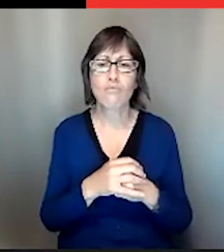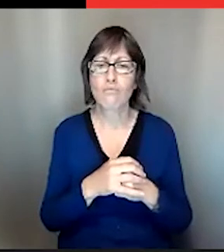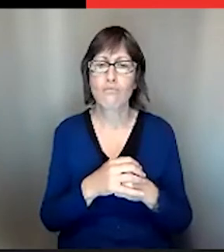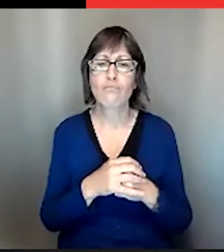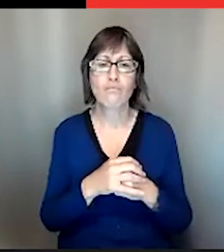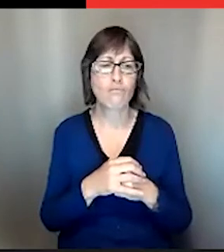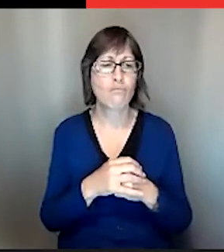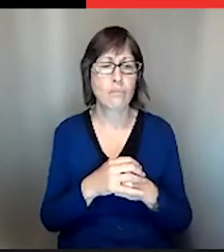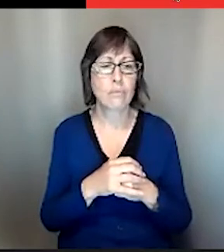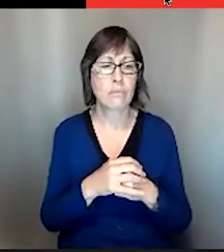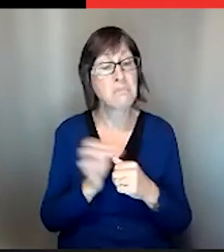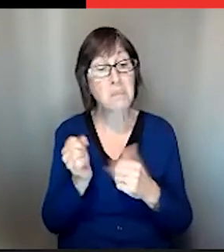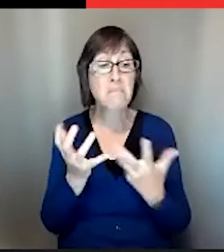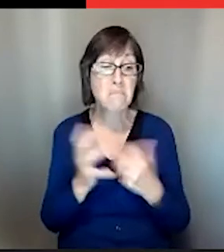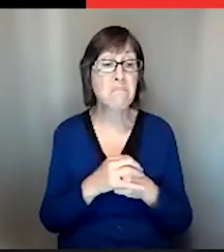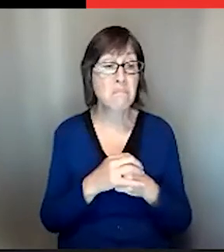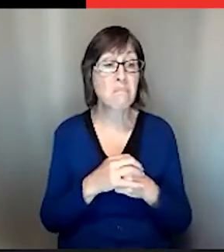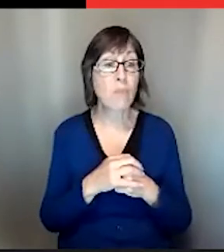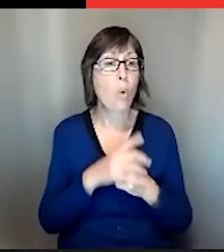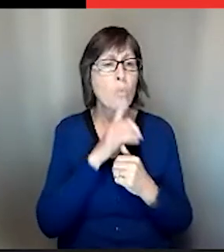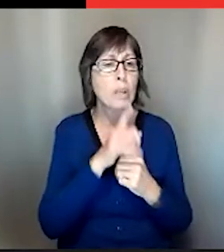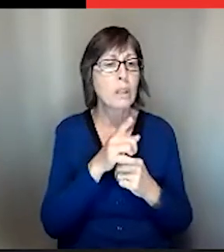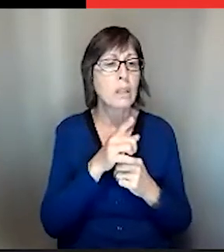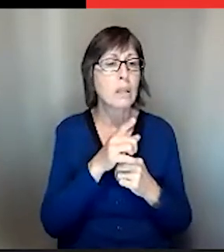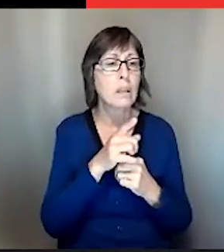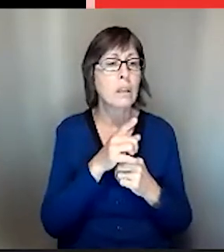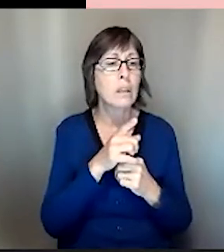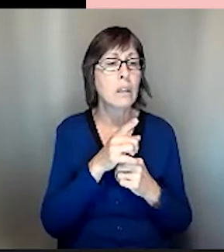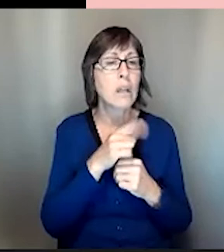back to it at a later time. (form demo)